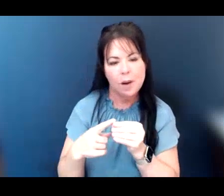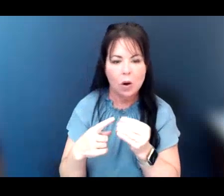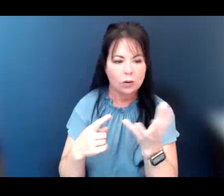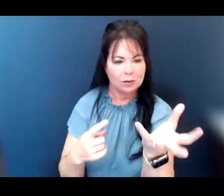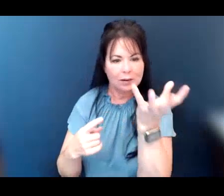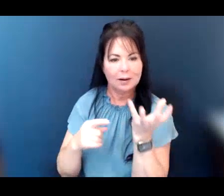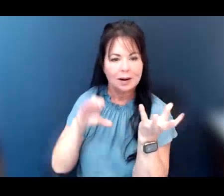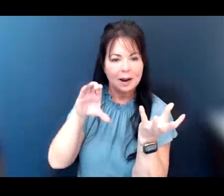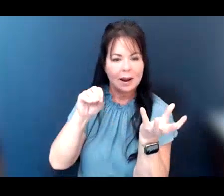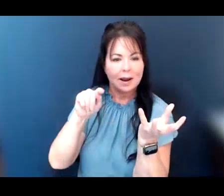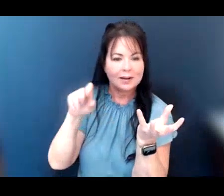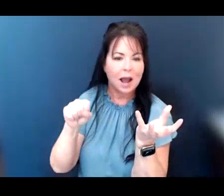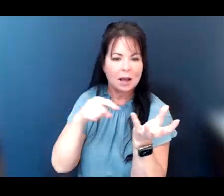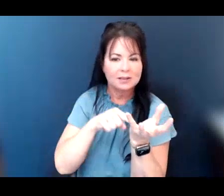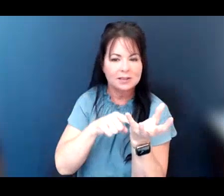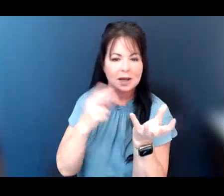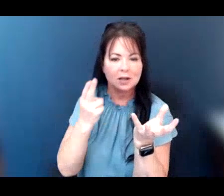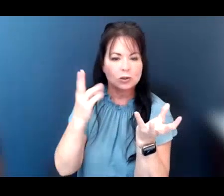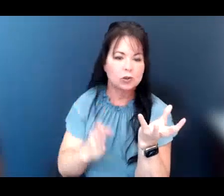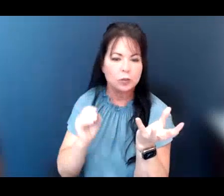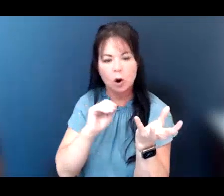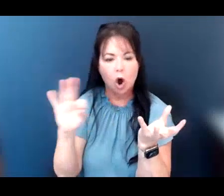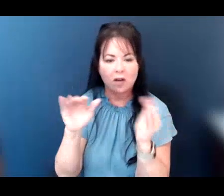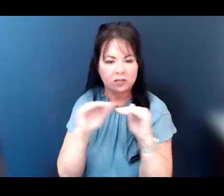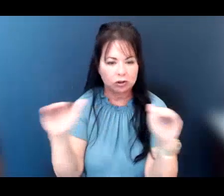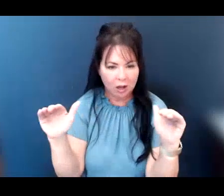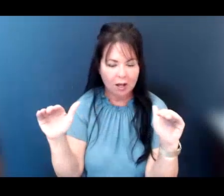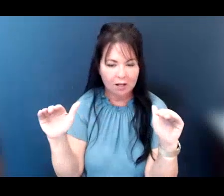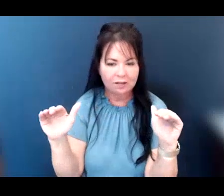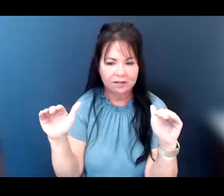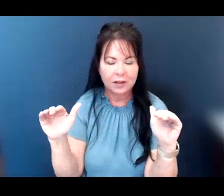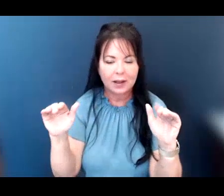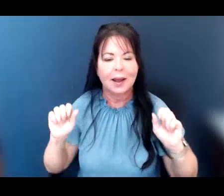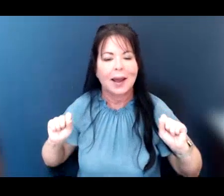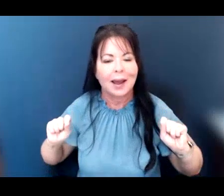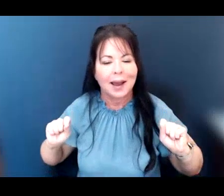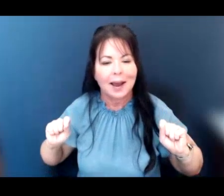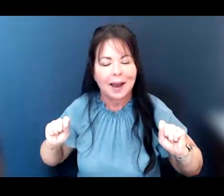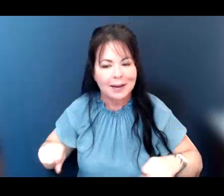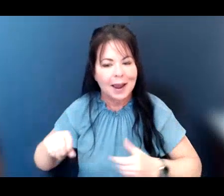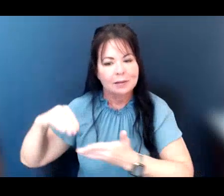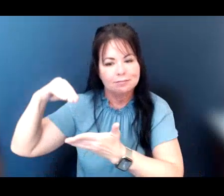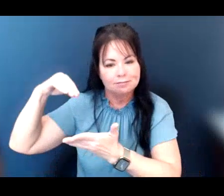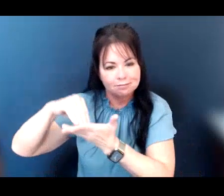And VPAT is the way the vendor complete the document, that it's their testament to how accessible is the product